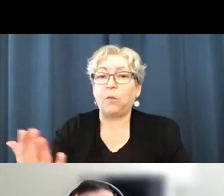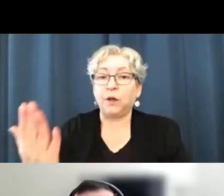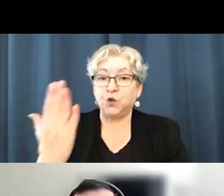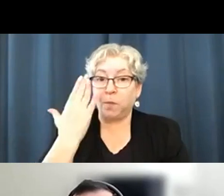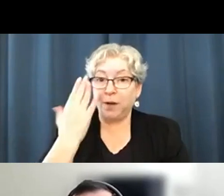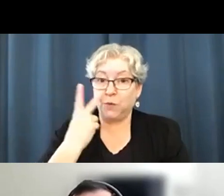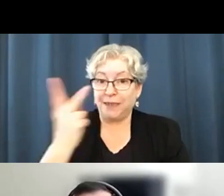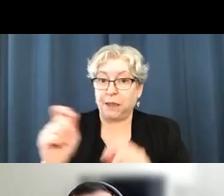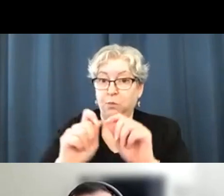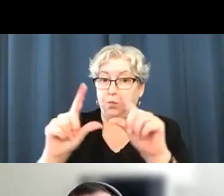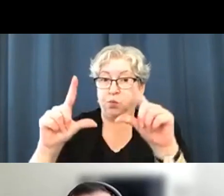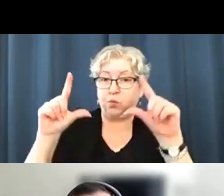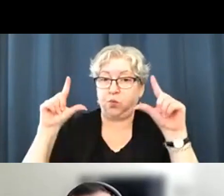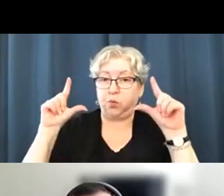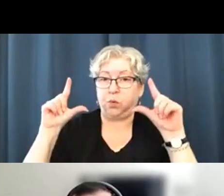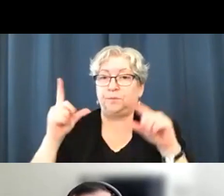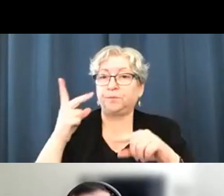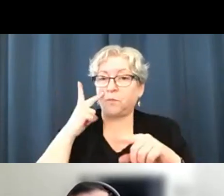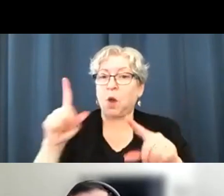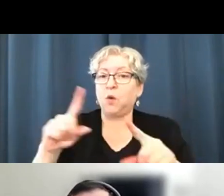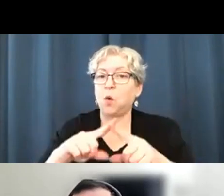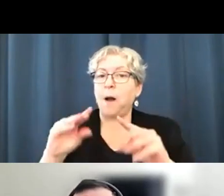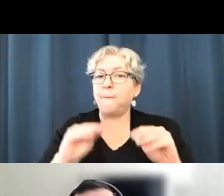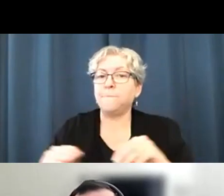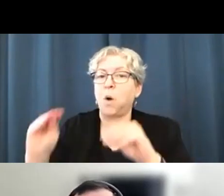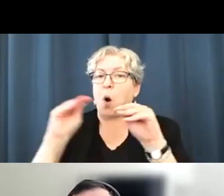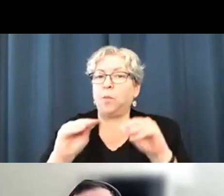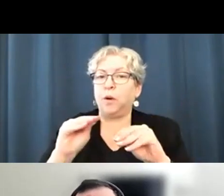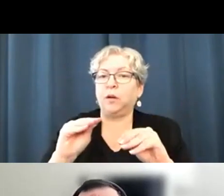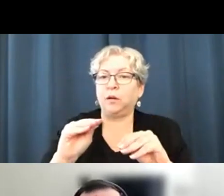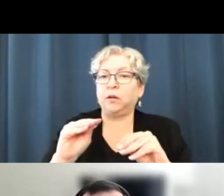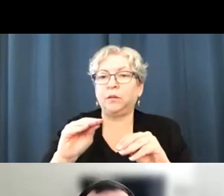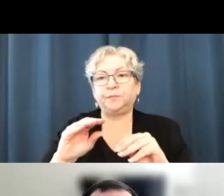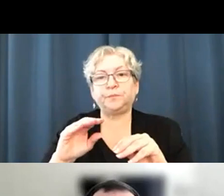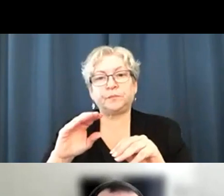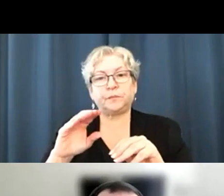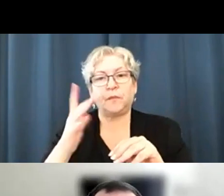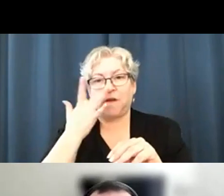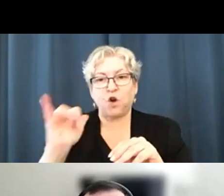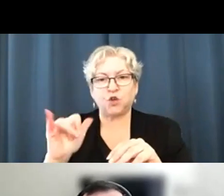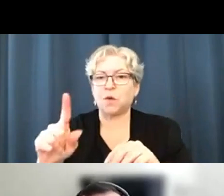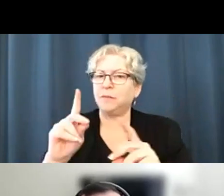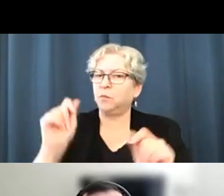it goes into the mobile version. So, it's responsive and it responds to the level of zoom that I pick.